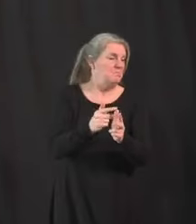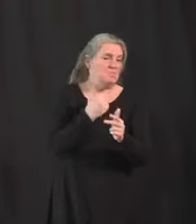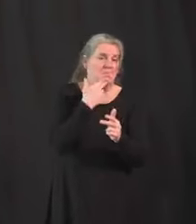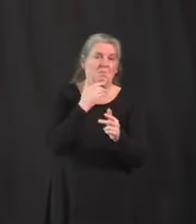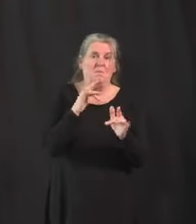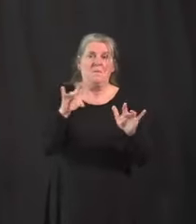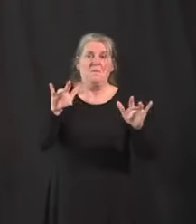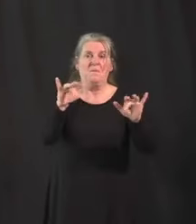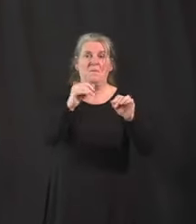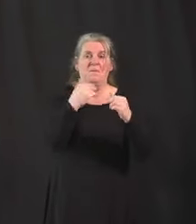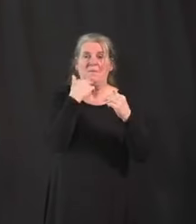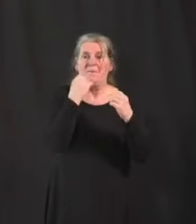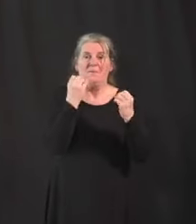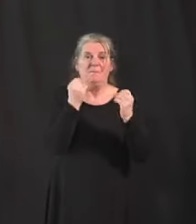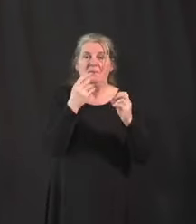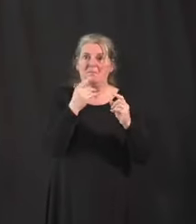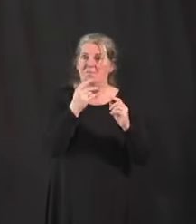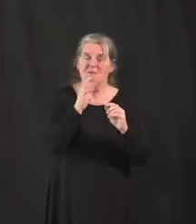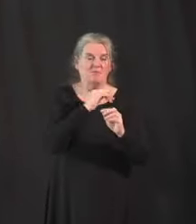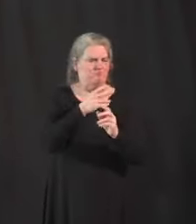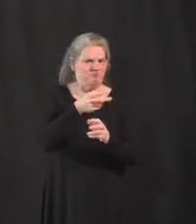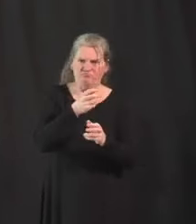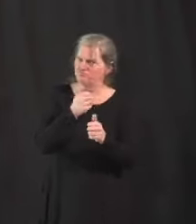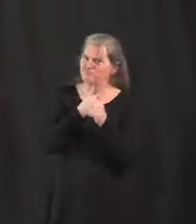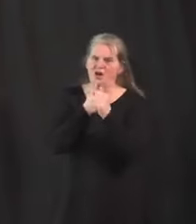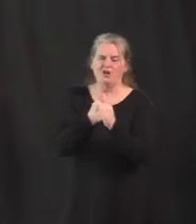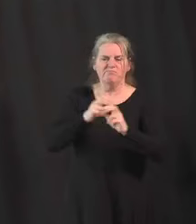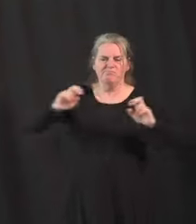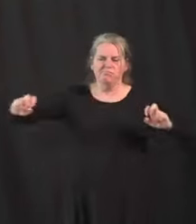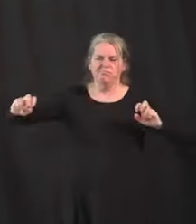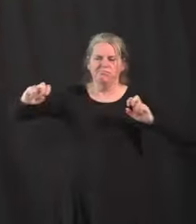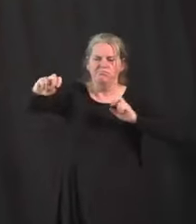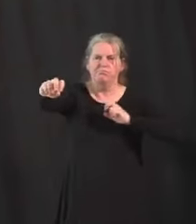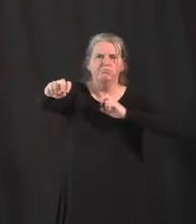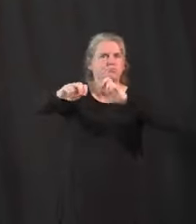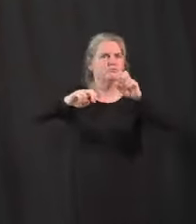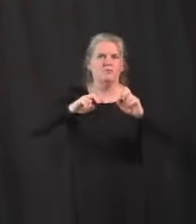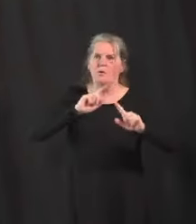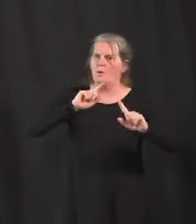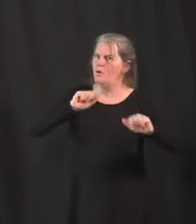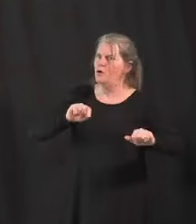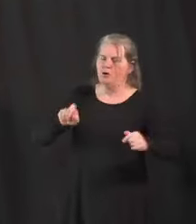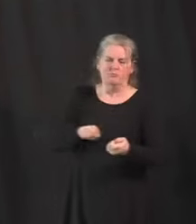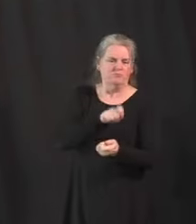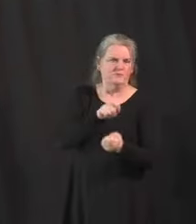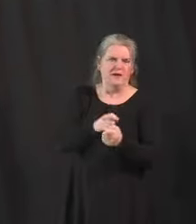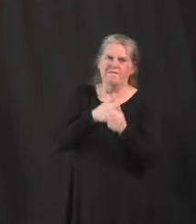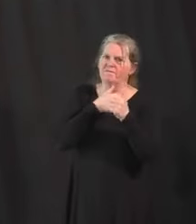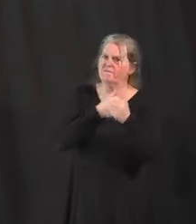THE FOLKS THAT WERE OUT THERE WERE ABSOLUTELY COMPLYING WITH THE ORDERS. SO AGAIN WE WILL CONTINUE TO MONITOR THE SITUATION.